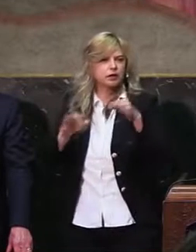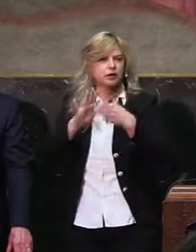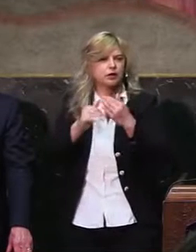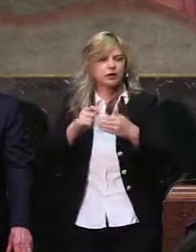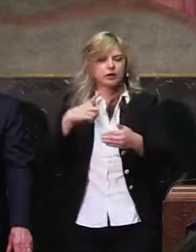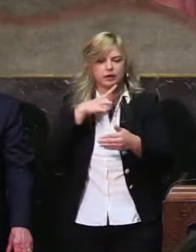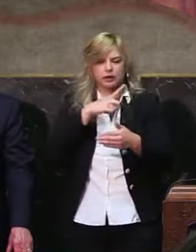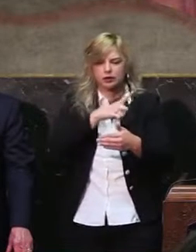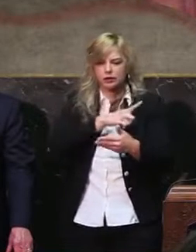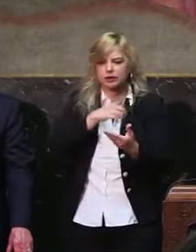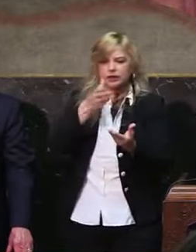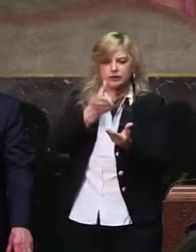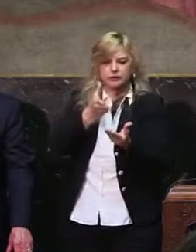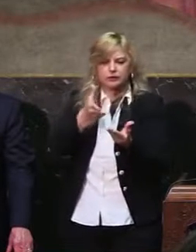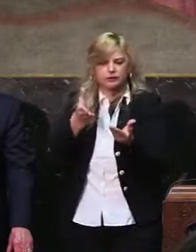able to discuss those with you and